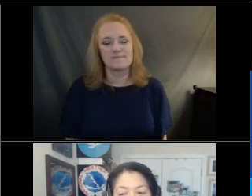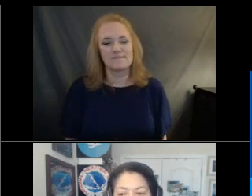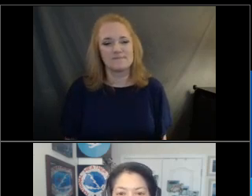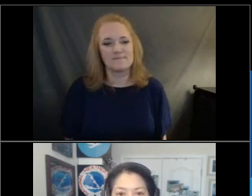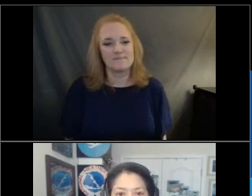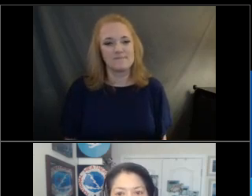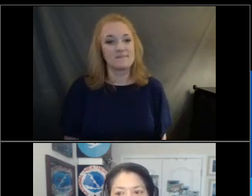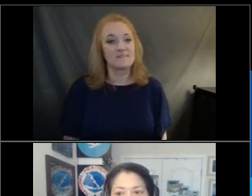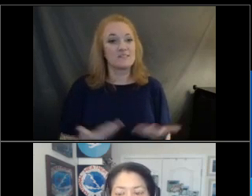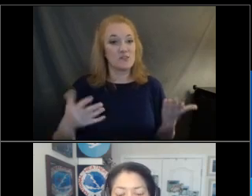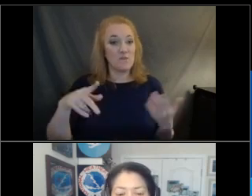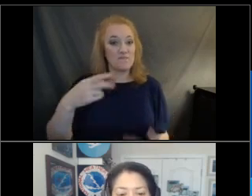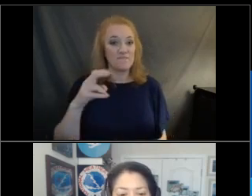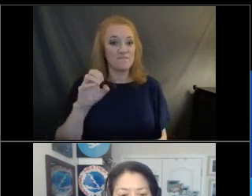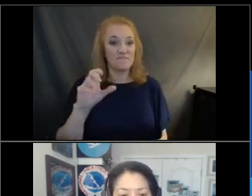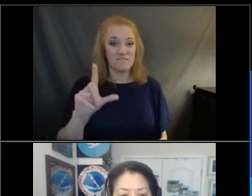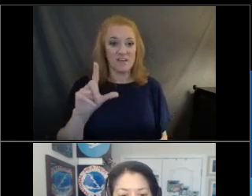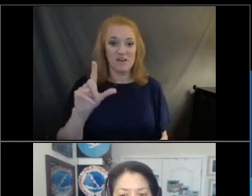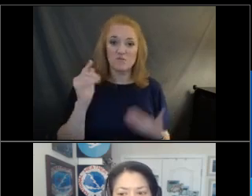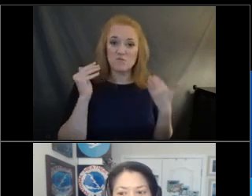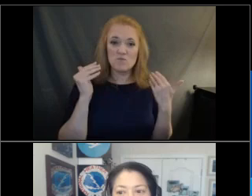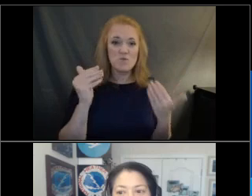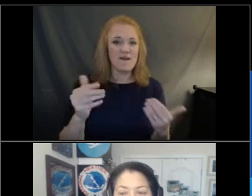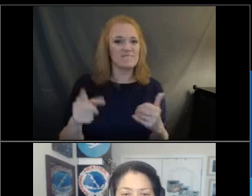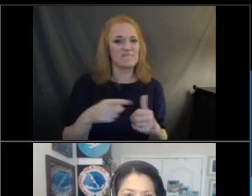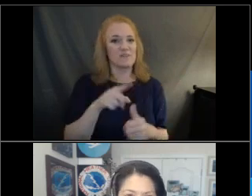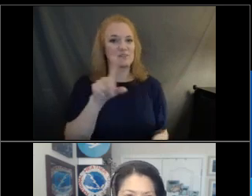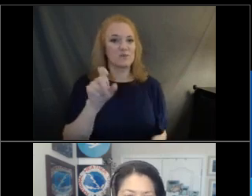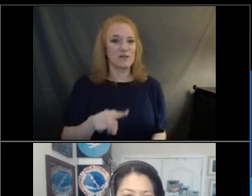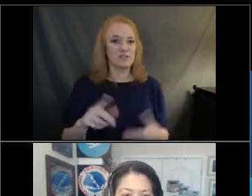So Phil, kick us off with our first question.